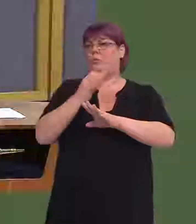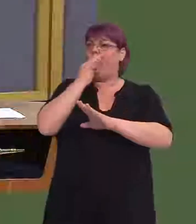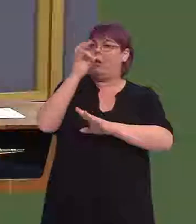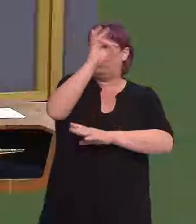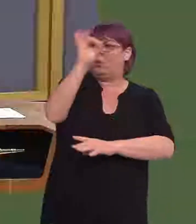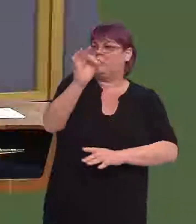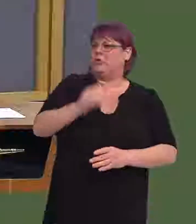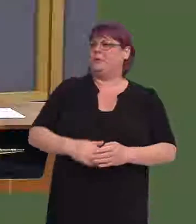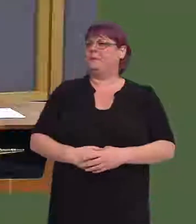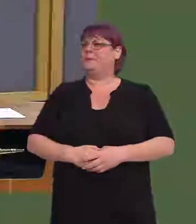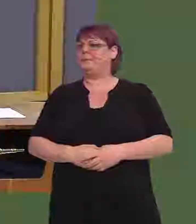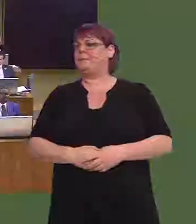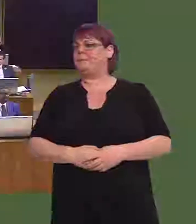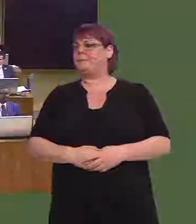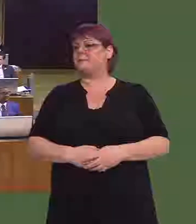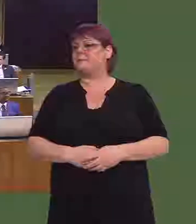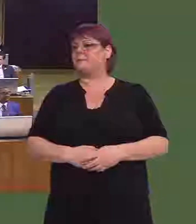Neil Hamilton AM: Thank you. Exactly.